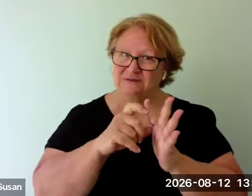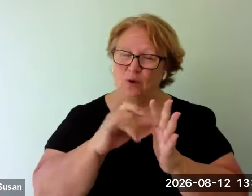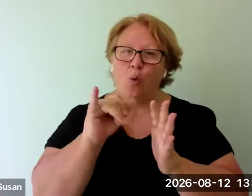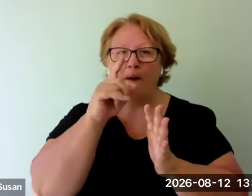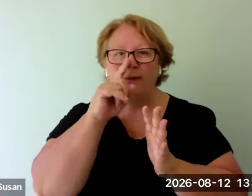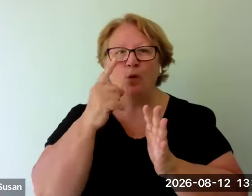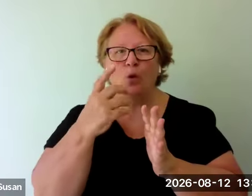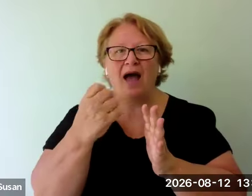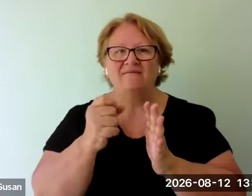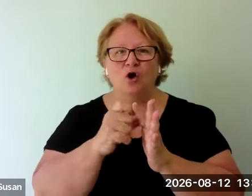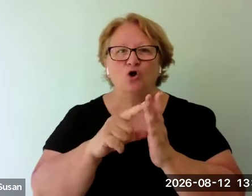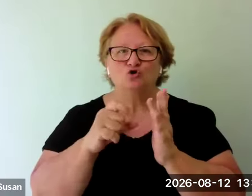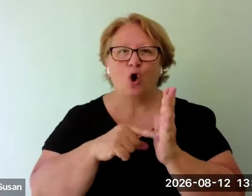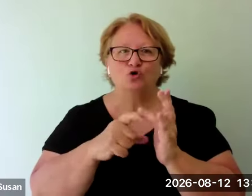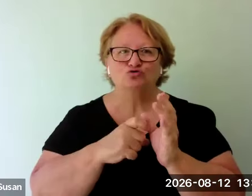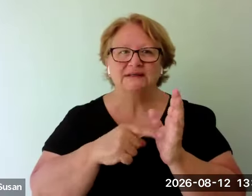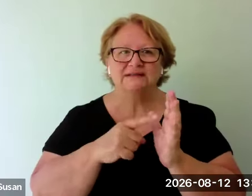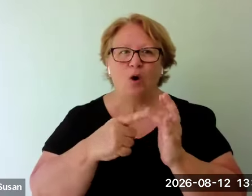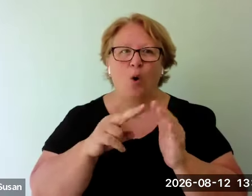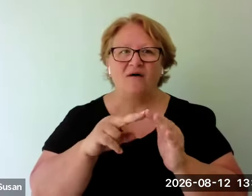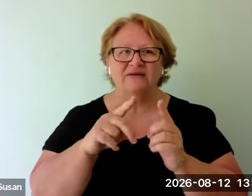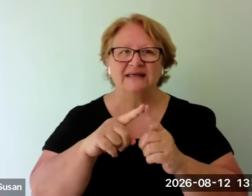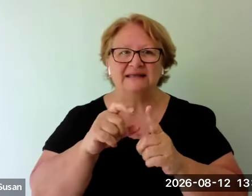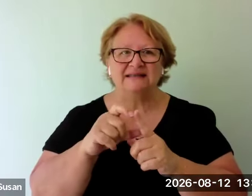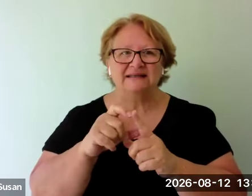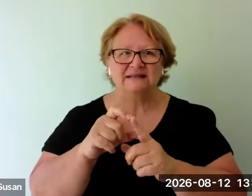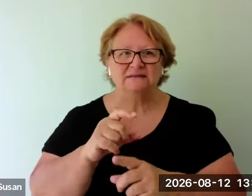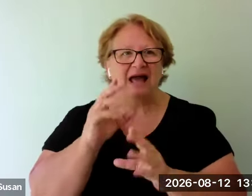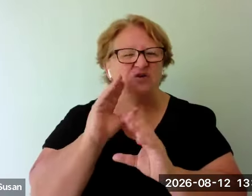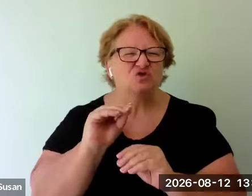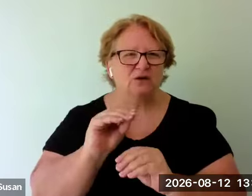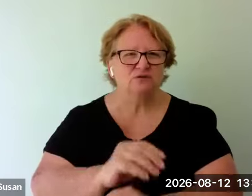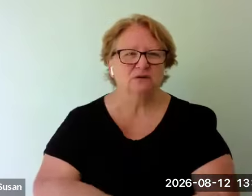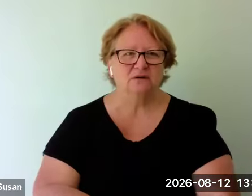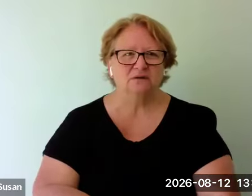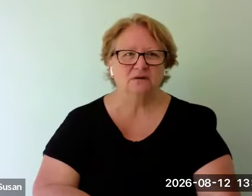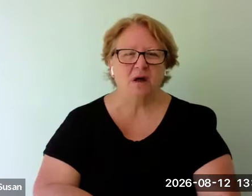Sorry. Yes. There was a question, is this only open to